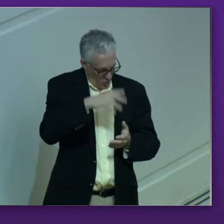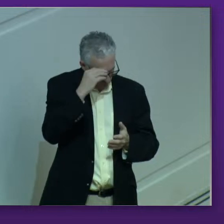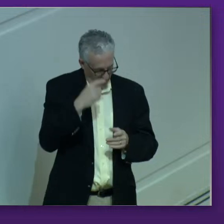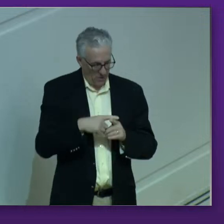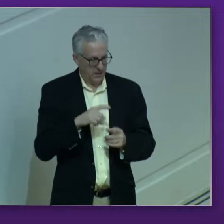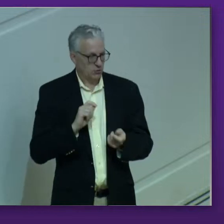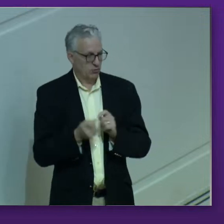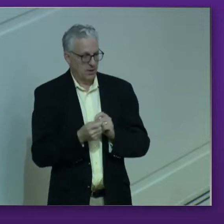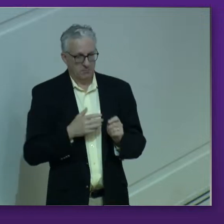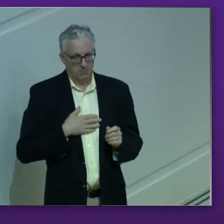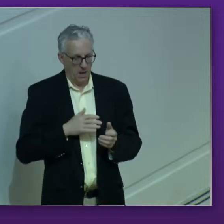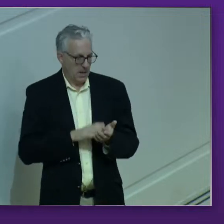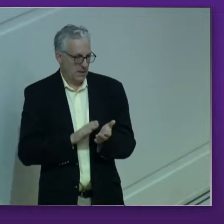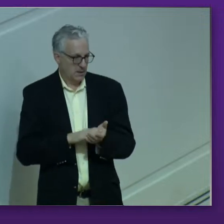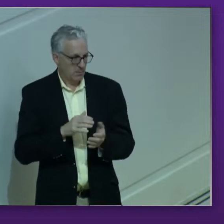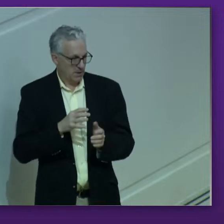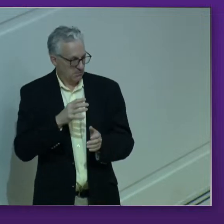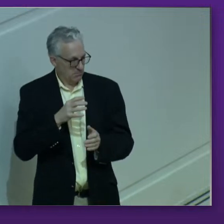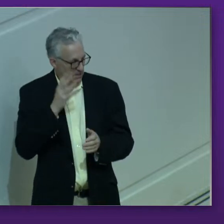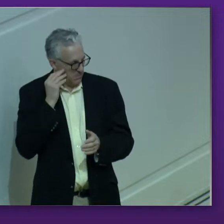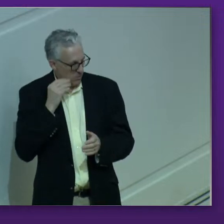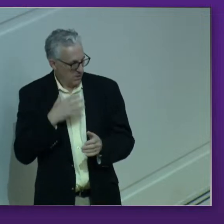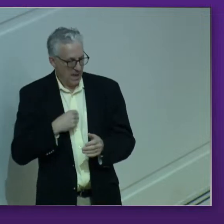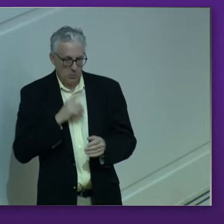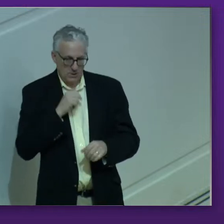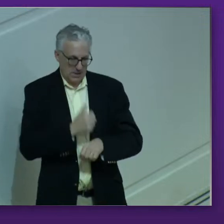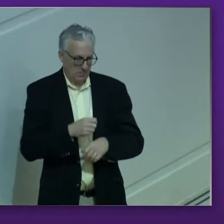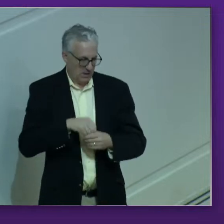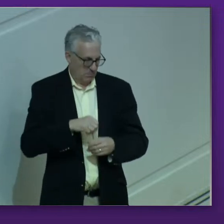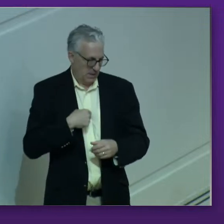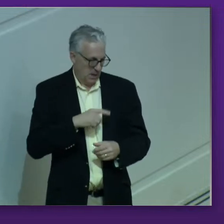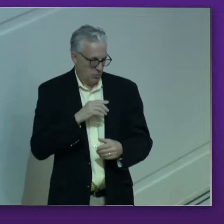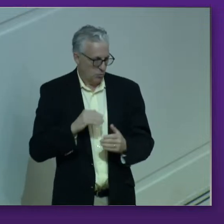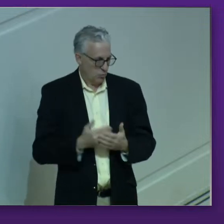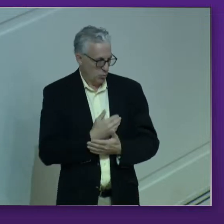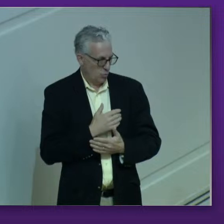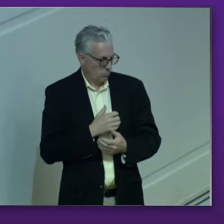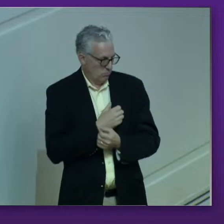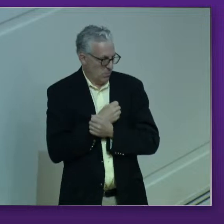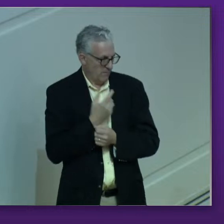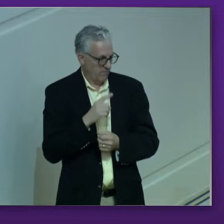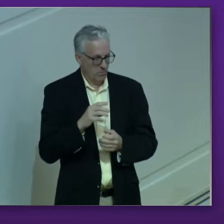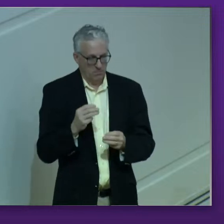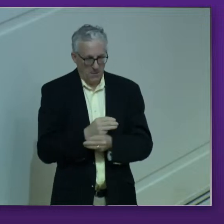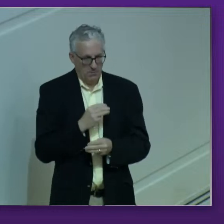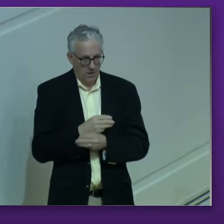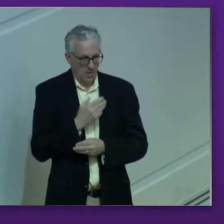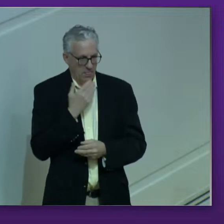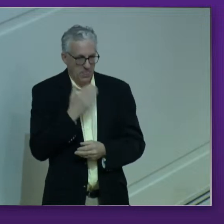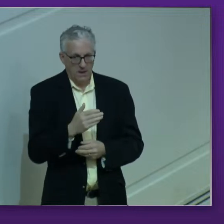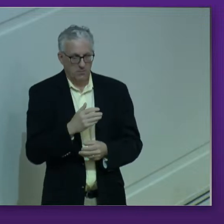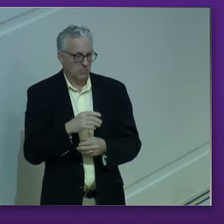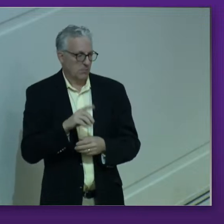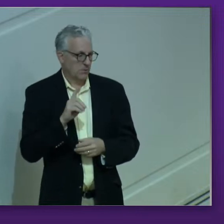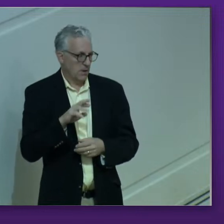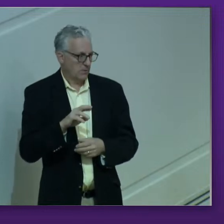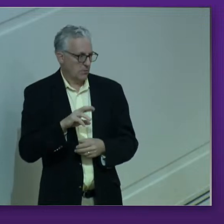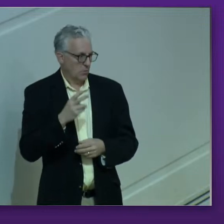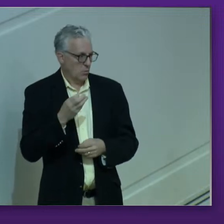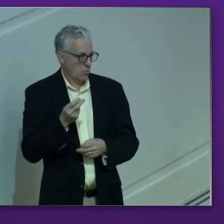STUDENTS SHARED UPON ENTERING PROF. WHEATLEY'S CLASSROOM MY INITIAL WORRIES QUICKLY DISSIPATED. DESPITE COVERING